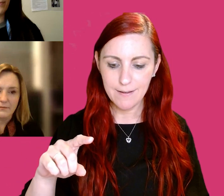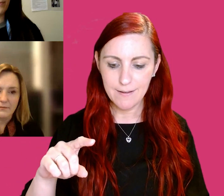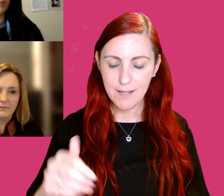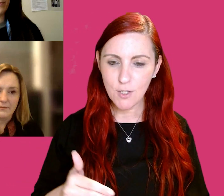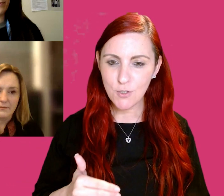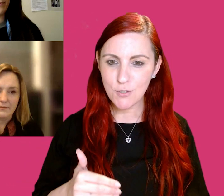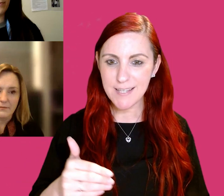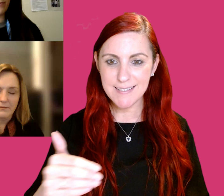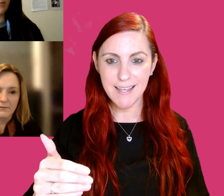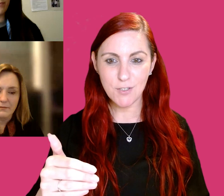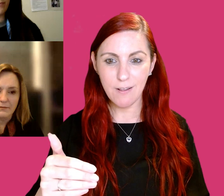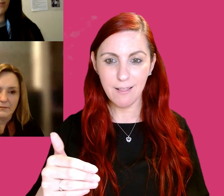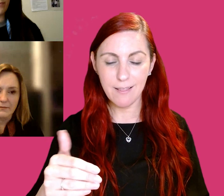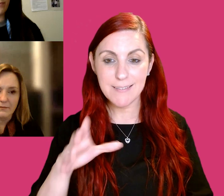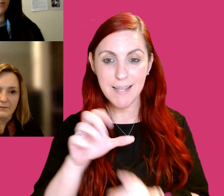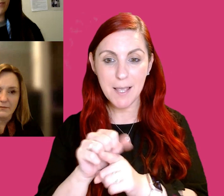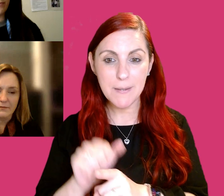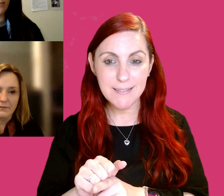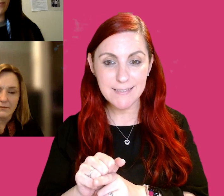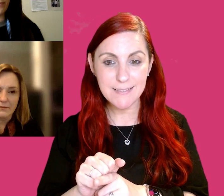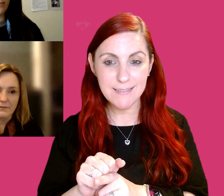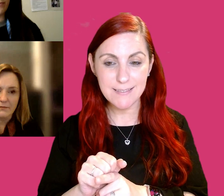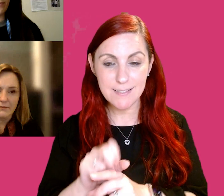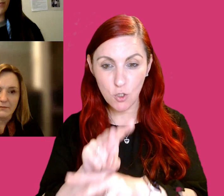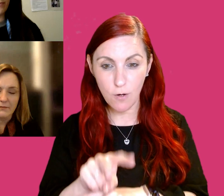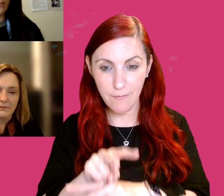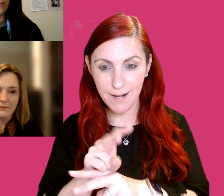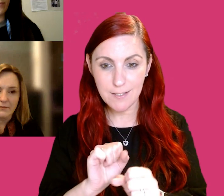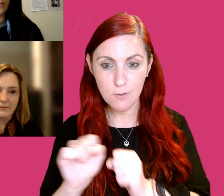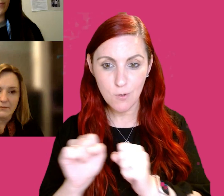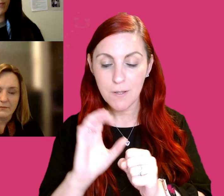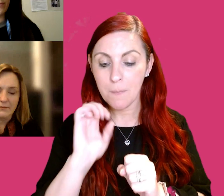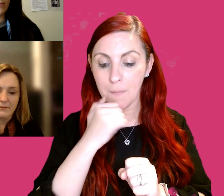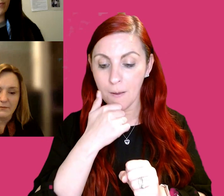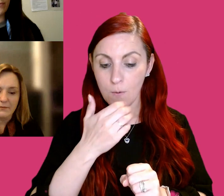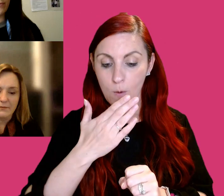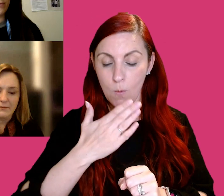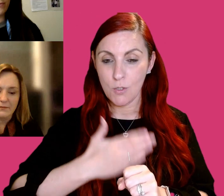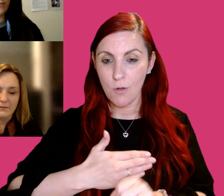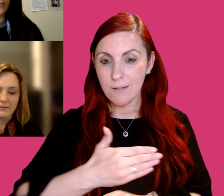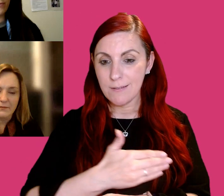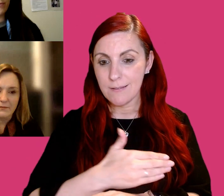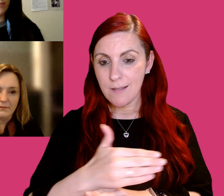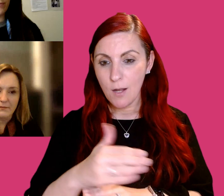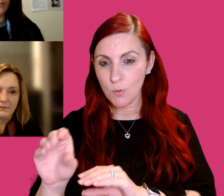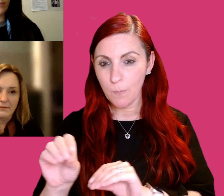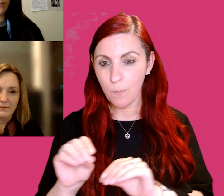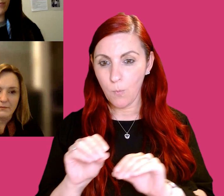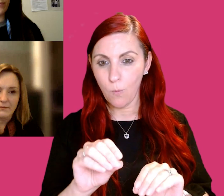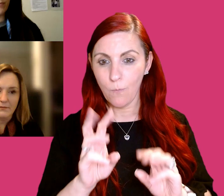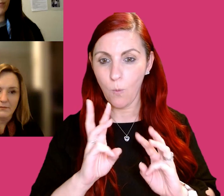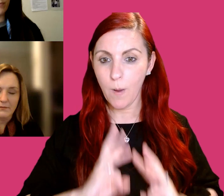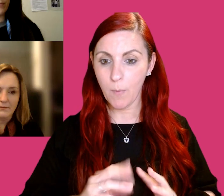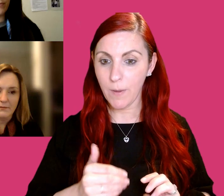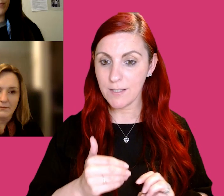service at a point where we were just starting to move women with gestational diabetes out of